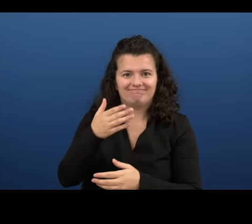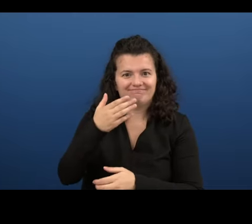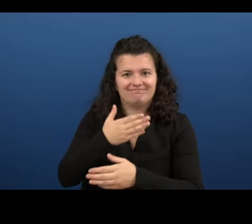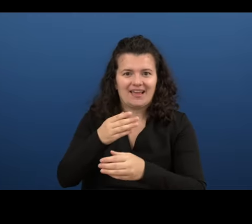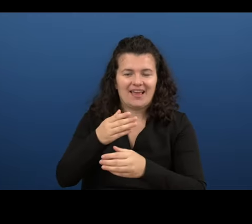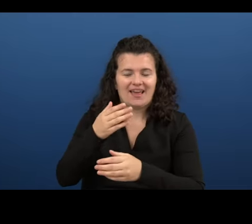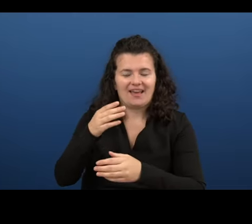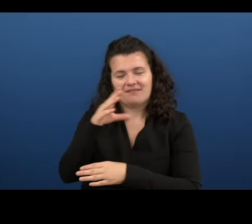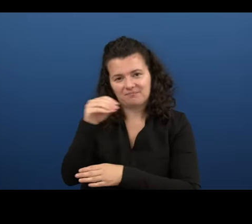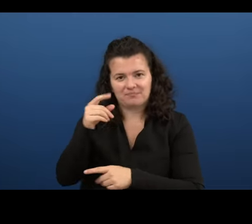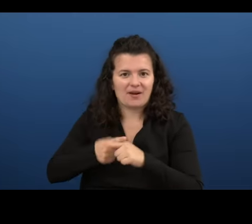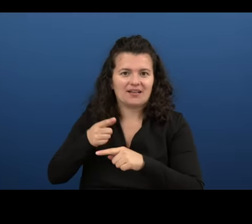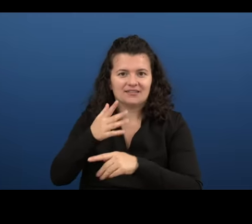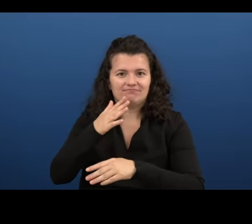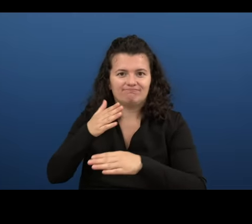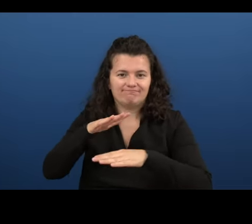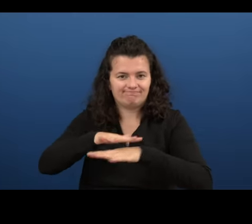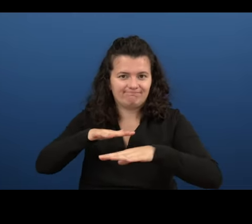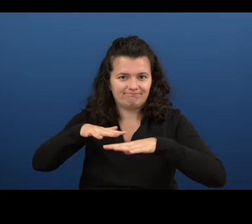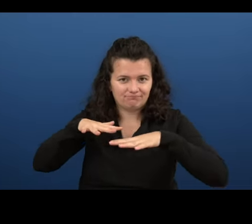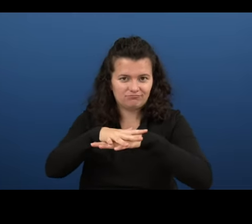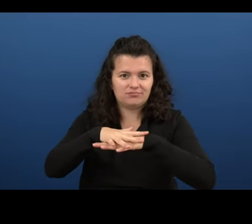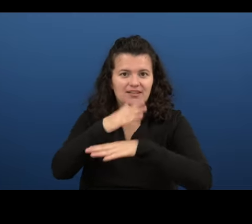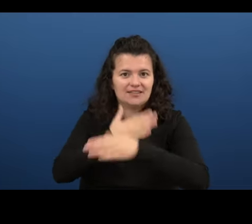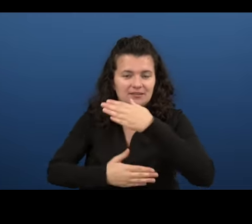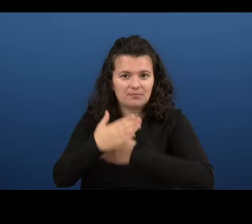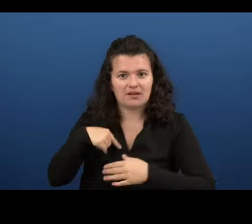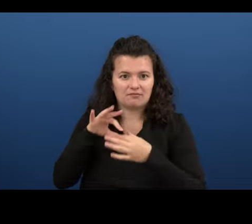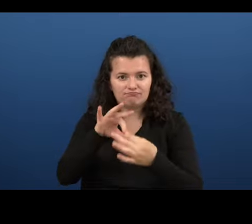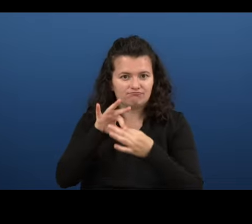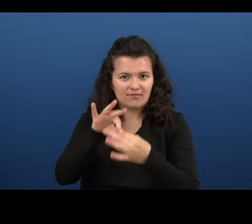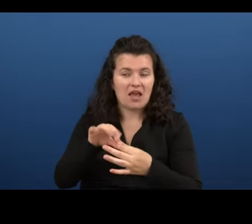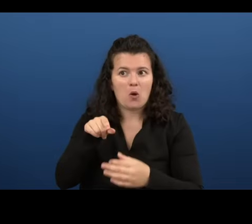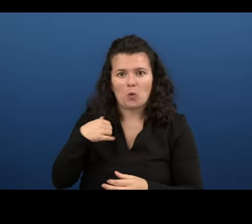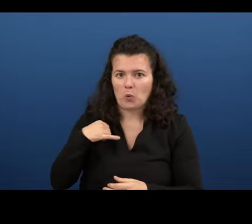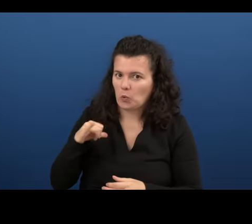relax means Supra my man yum. 11:31:48 More or less got hopefully the name